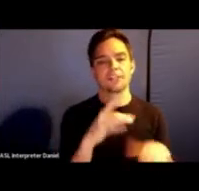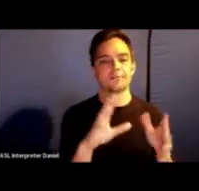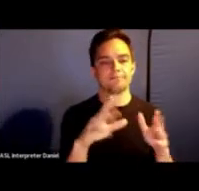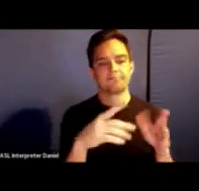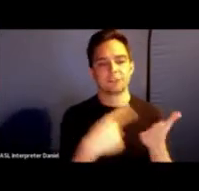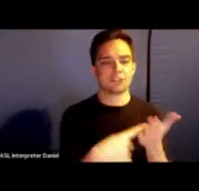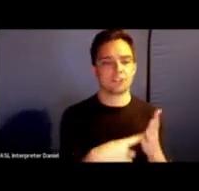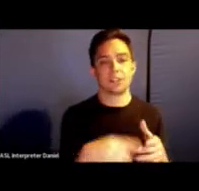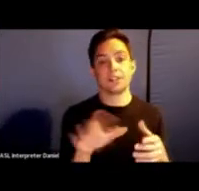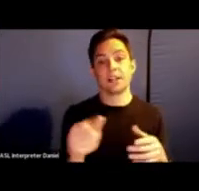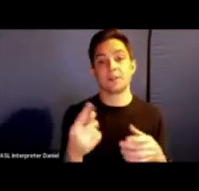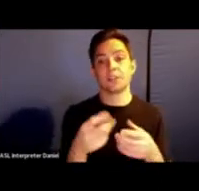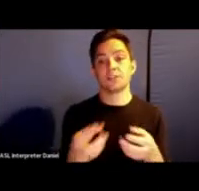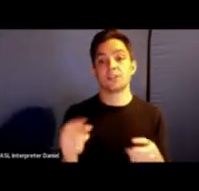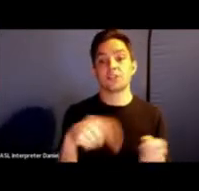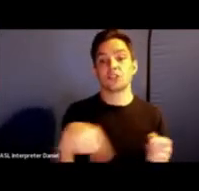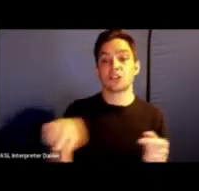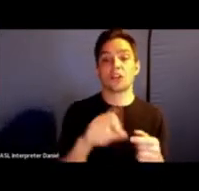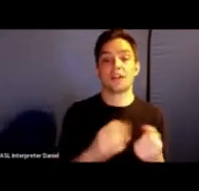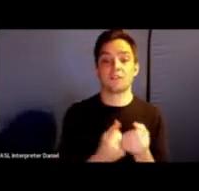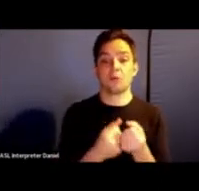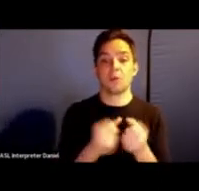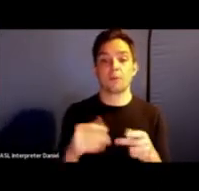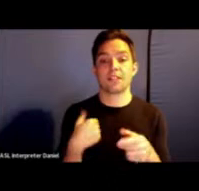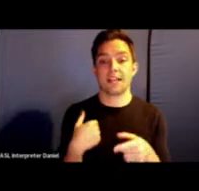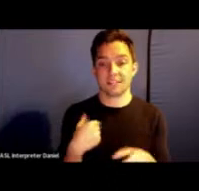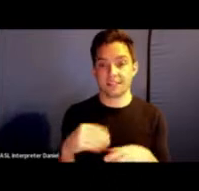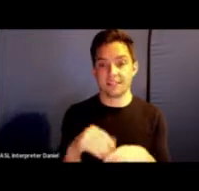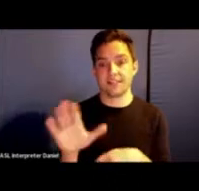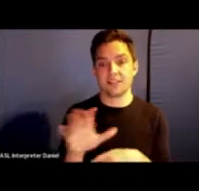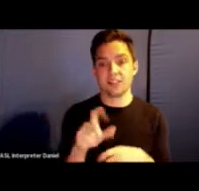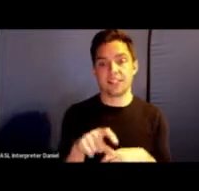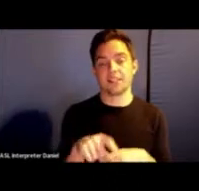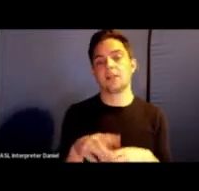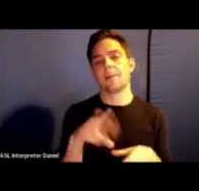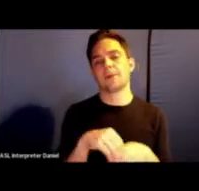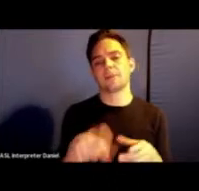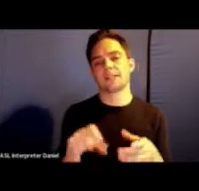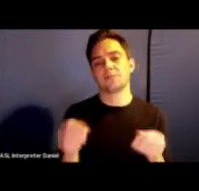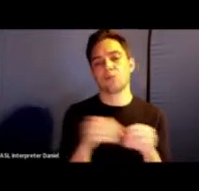circle of support that the participant has and really needs. If the participant needs more help, and they don't have